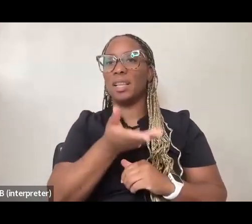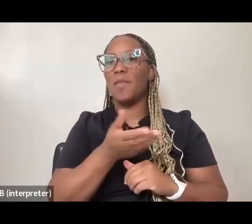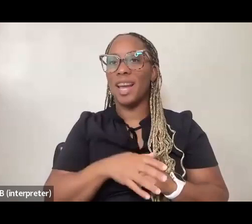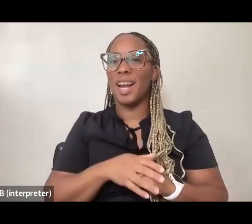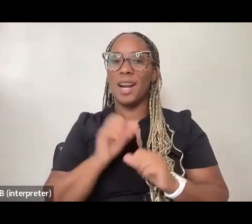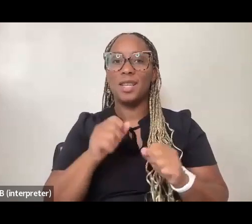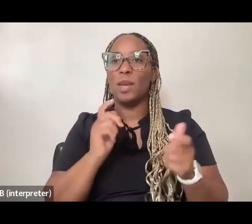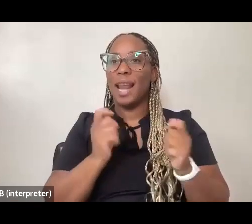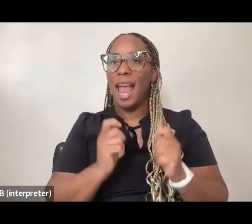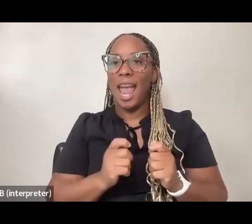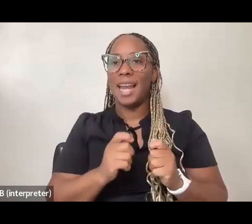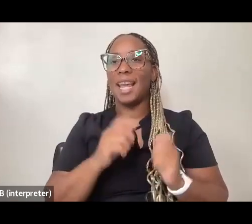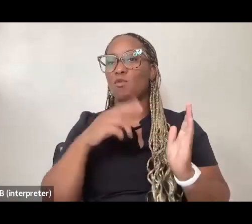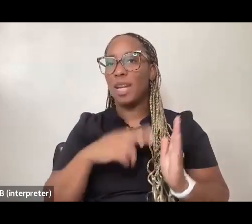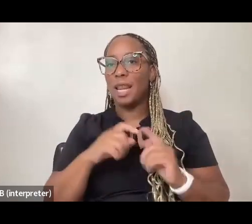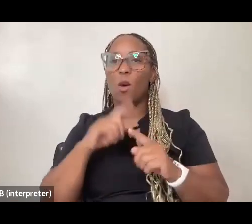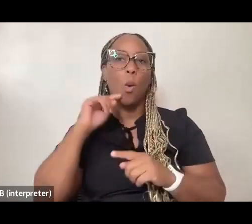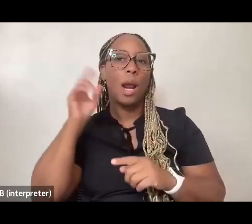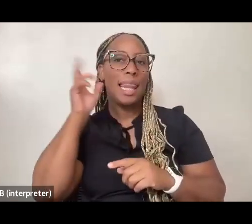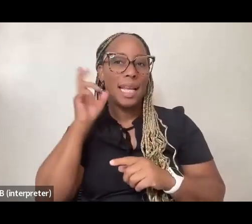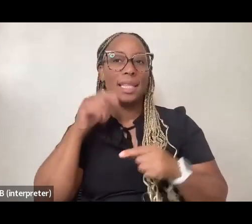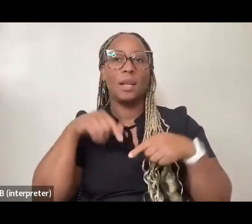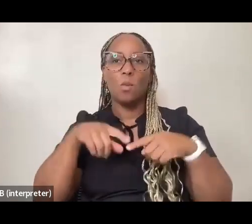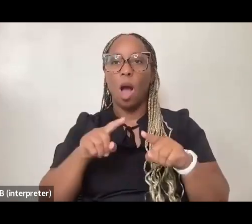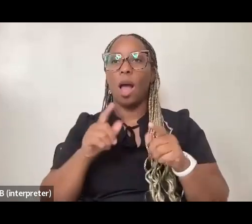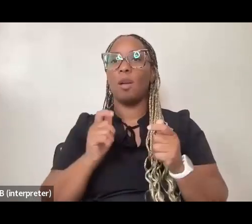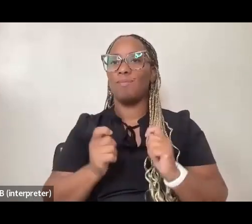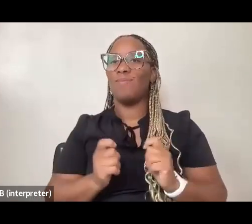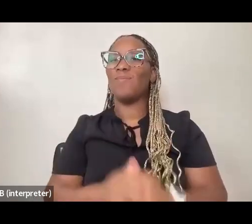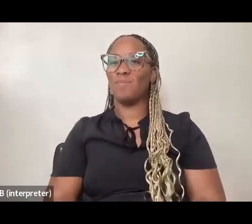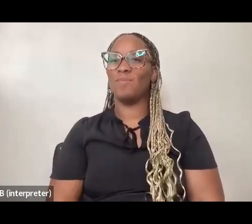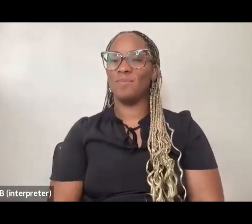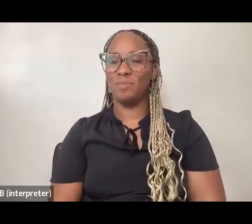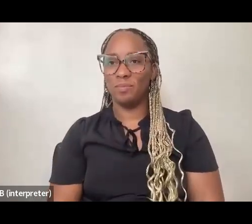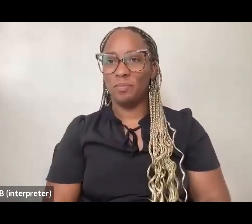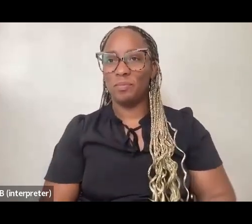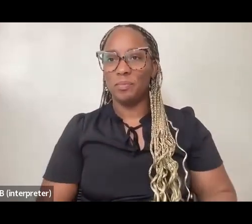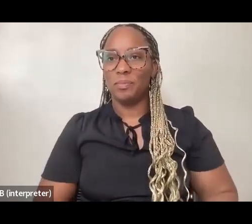you can edit them, readthrough or listen as you go.